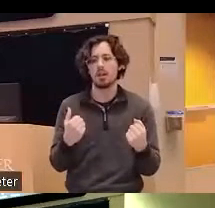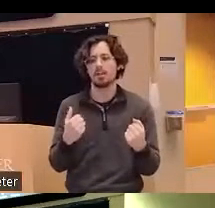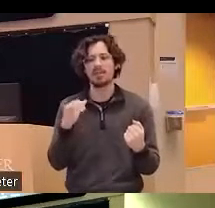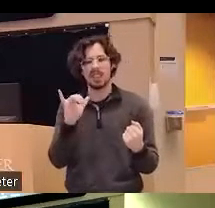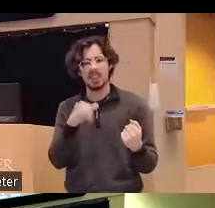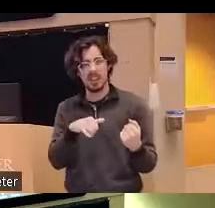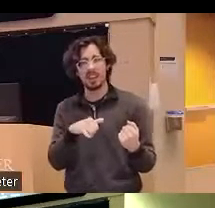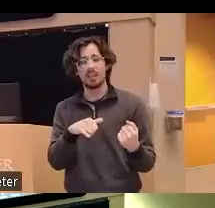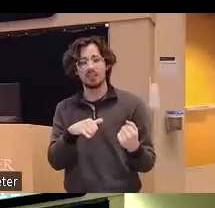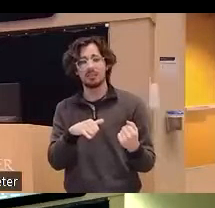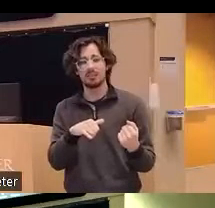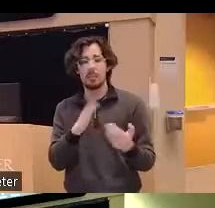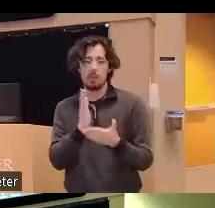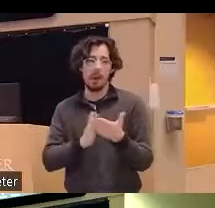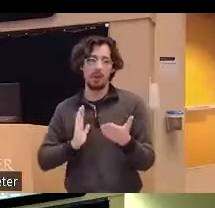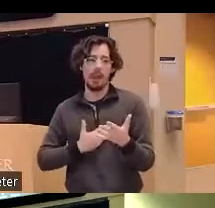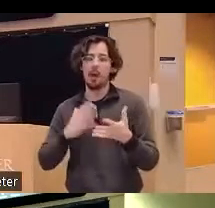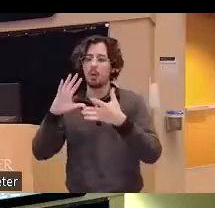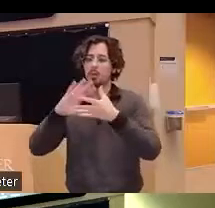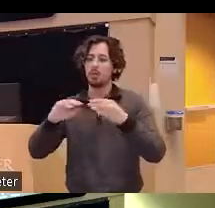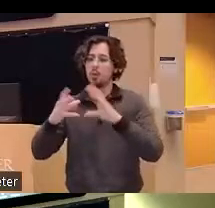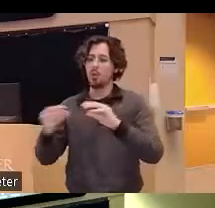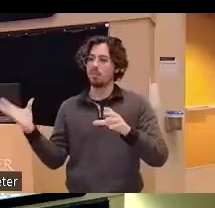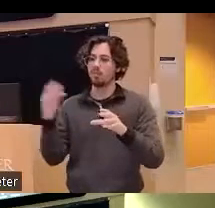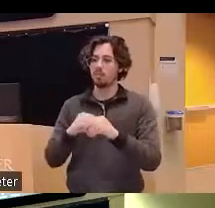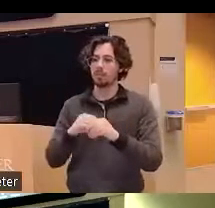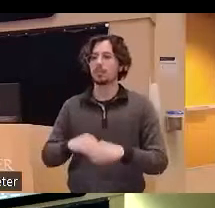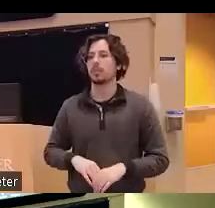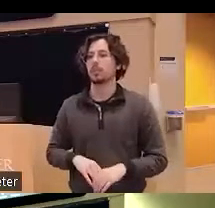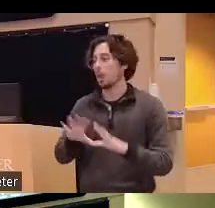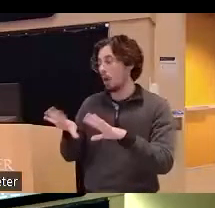that that's part of the story this is making me think that maybe instead of the chocolate chip